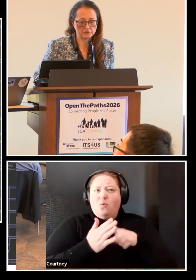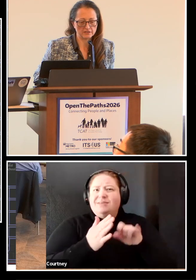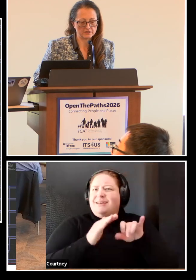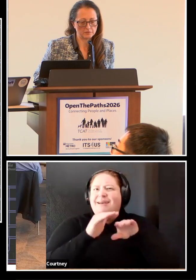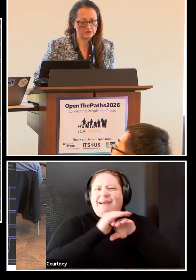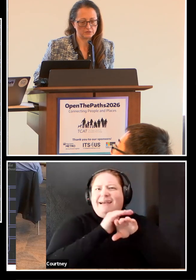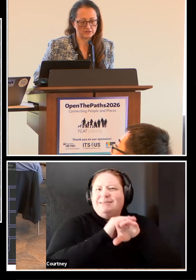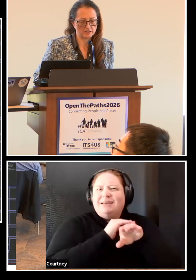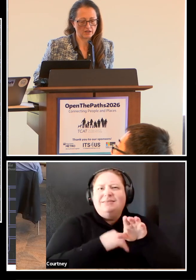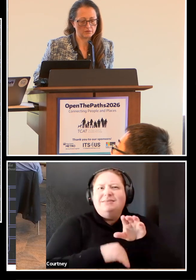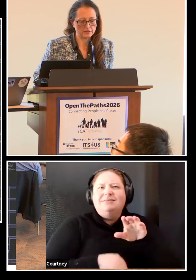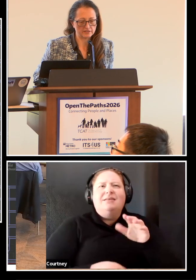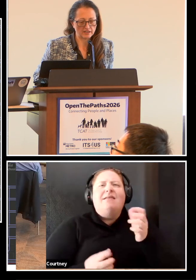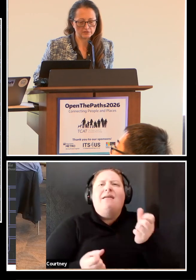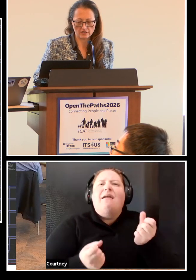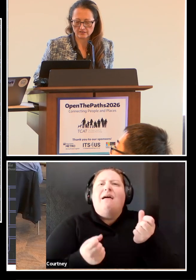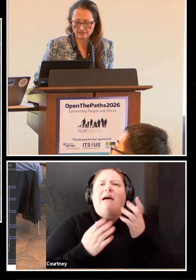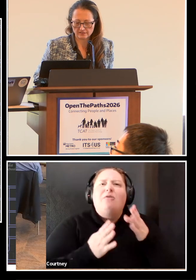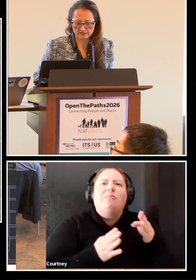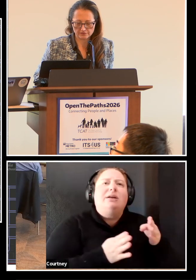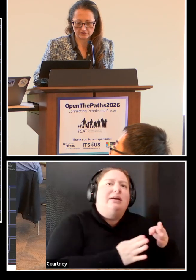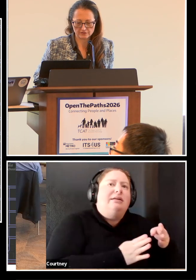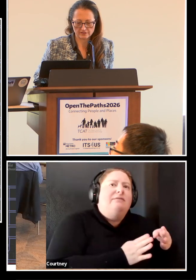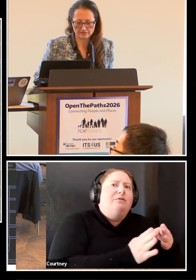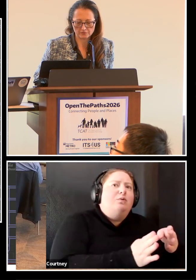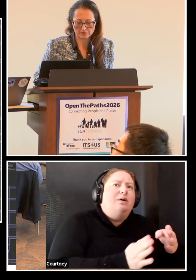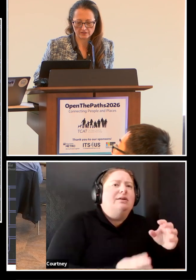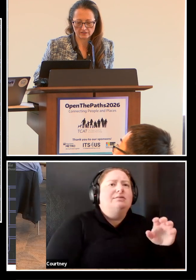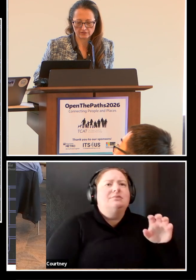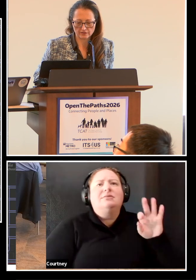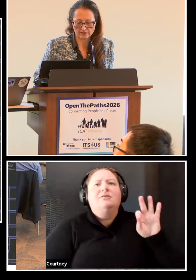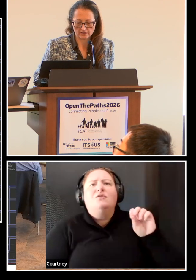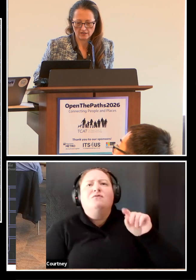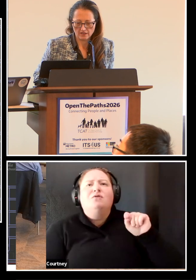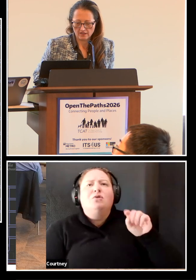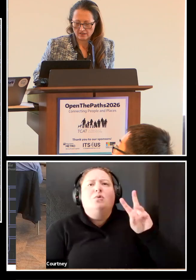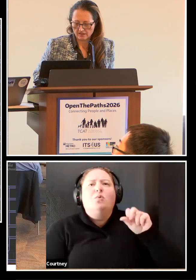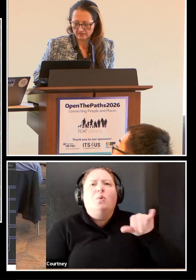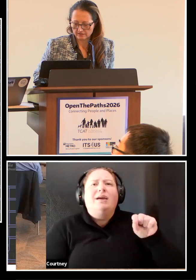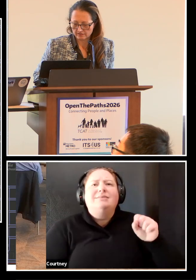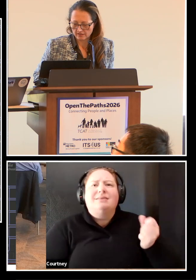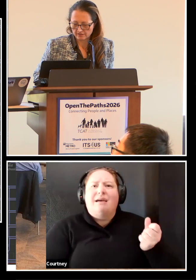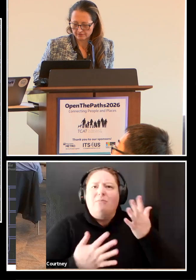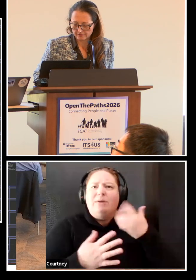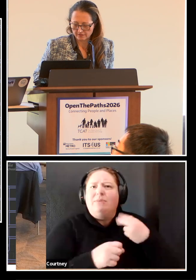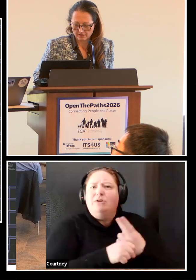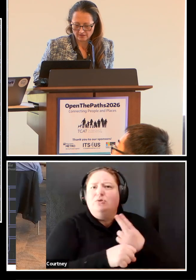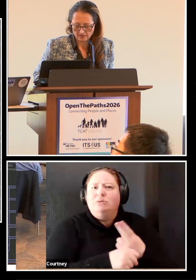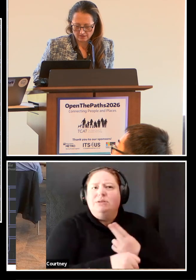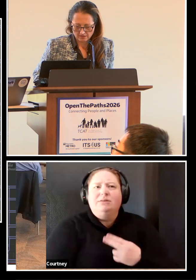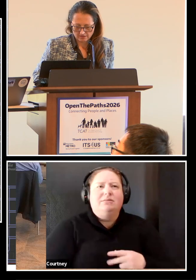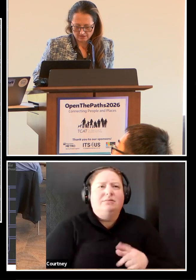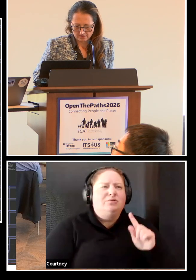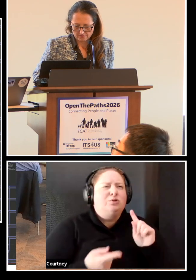footways am I using? How many sidewalks? Let's reduce this number again so that I don't have